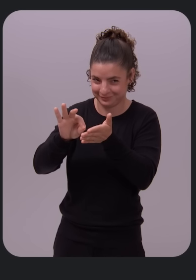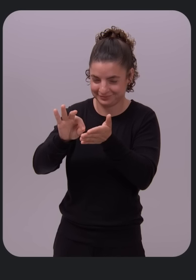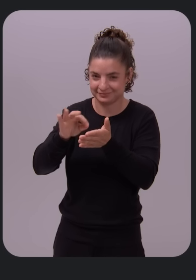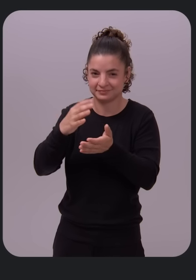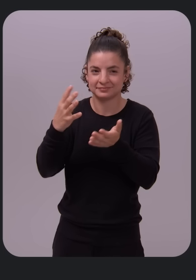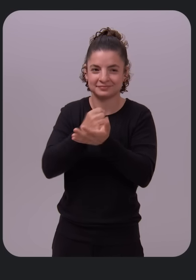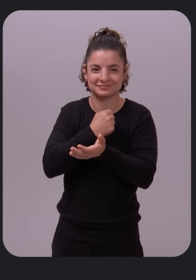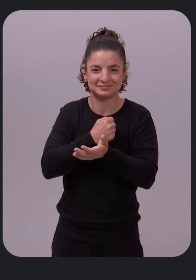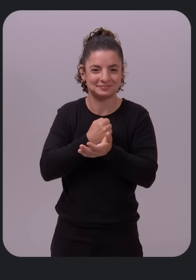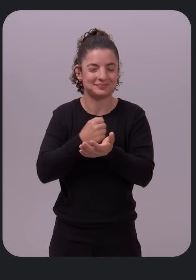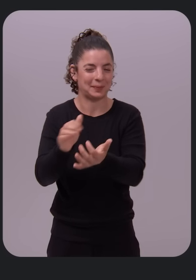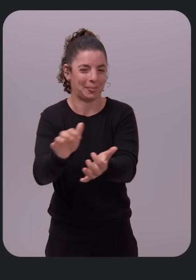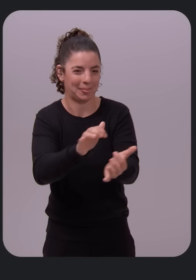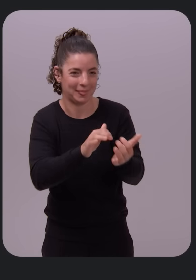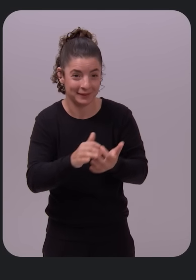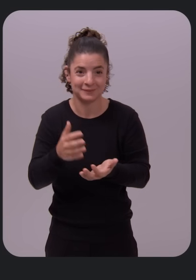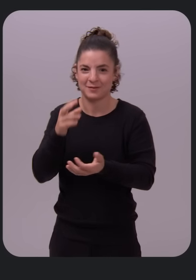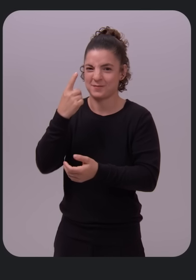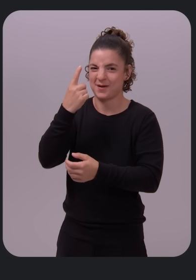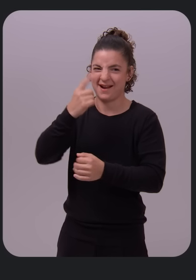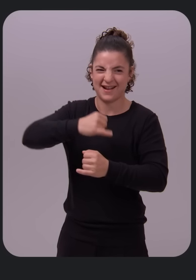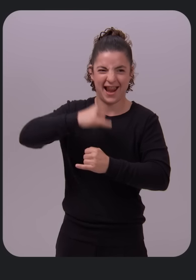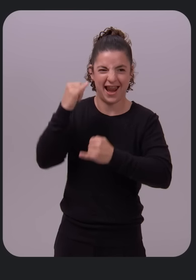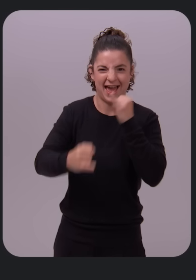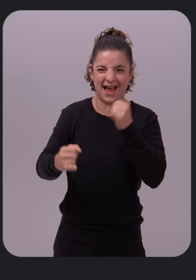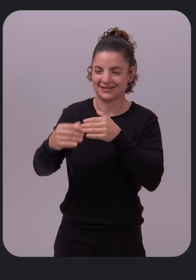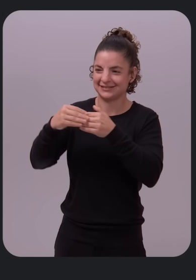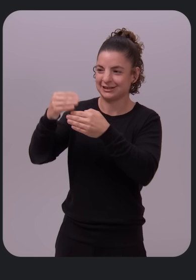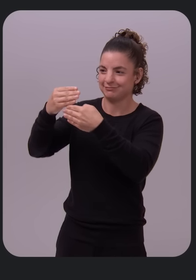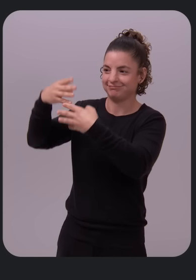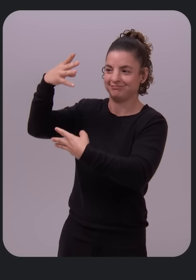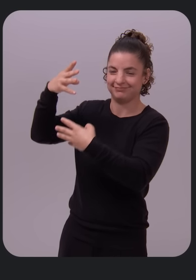So let's take a look at one last leaderboard.